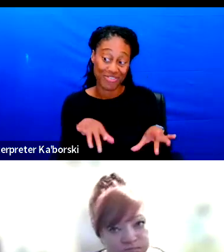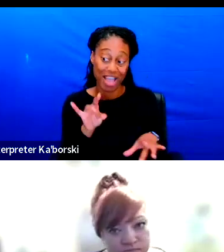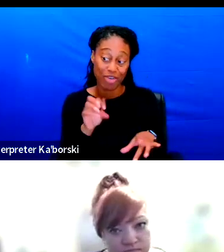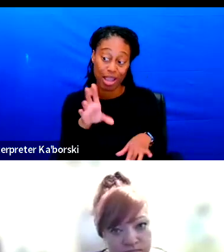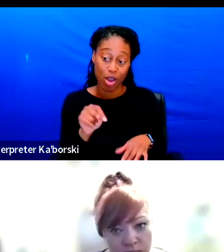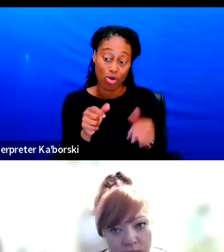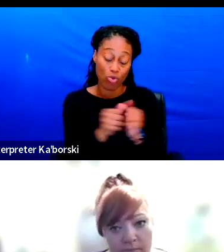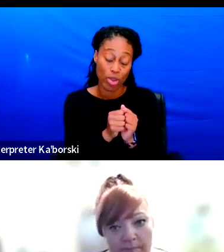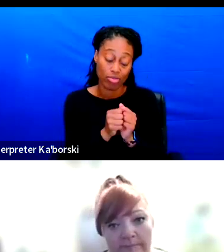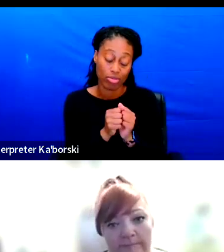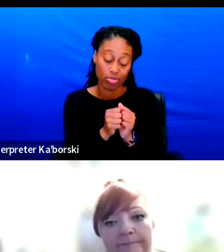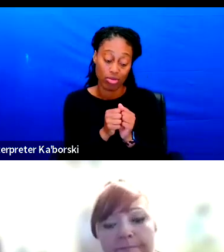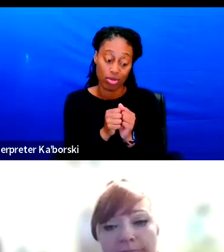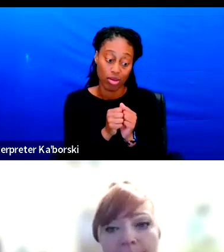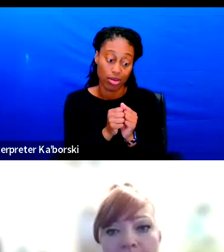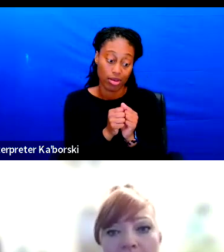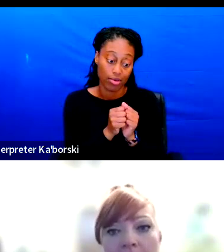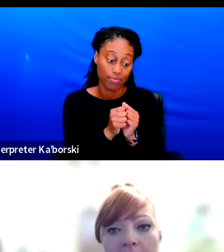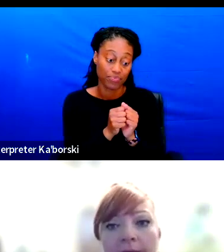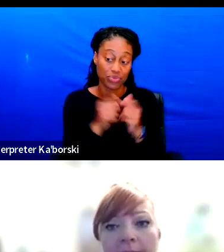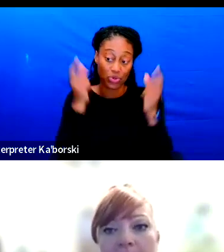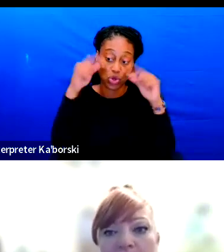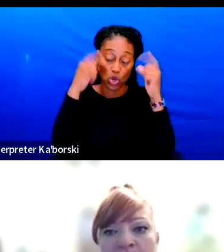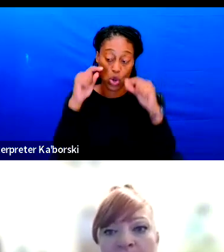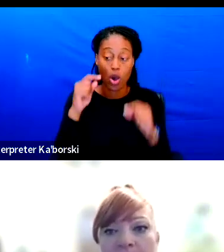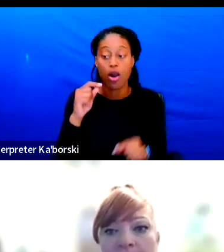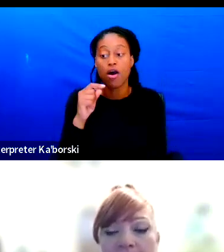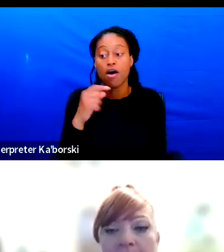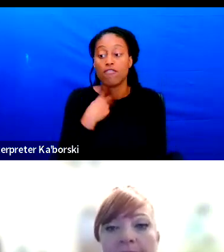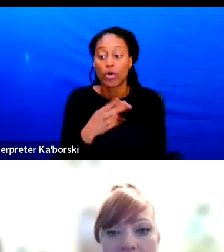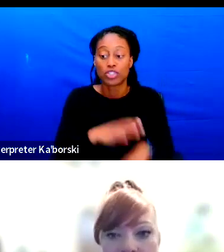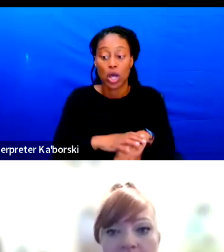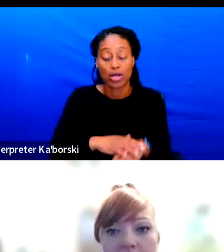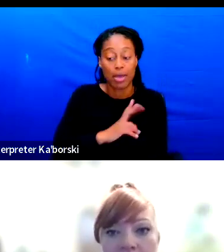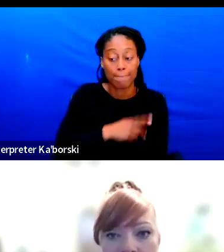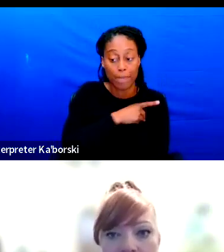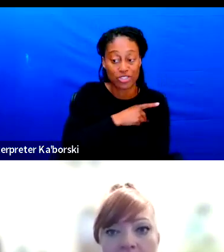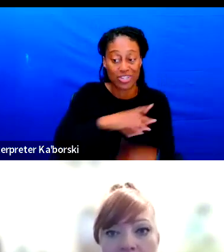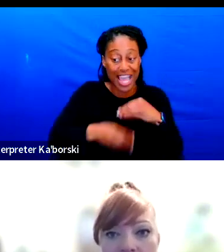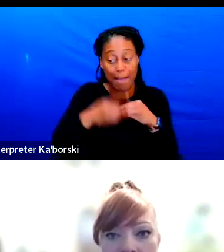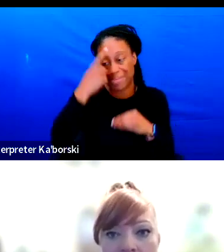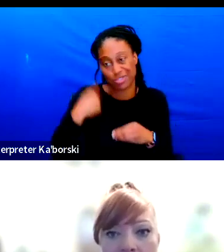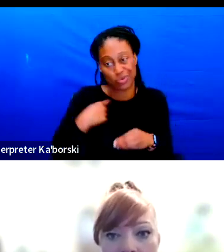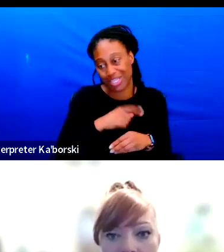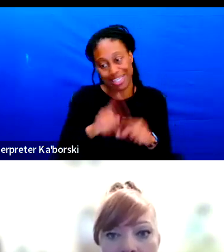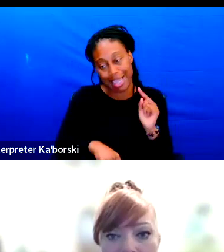Tracy Morton: that we actually use a Google voice on our personal and add it because we couldn't afford all of the phones.